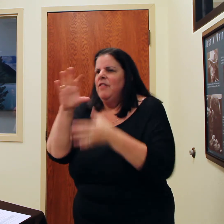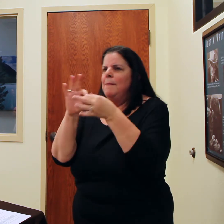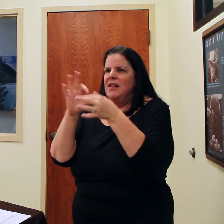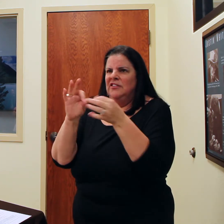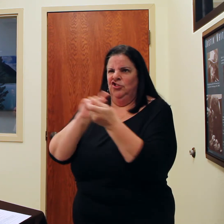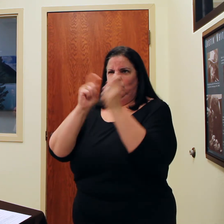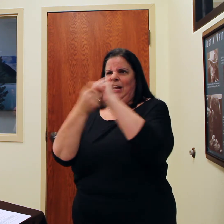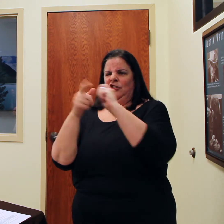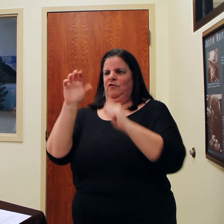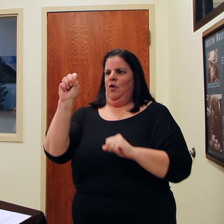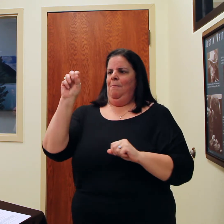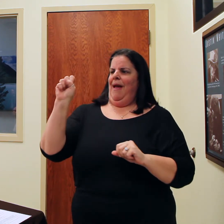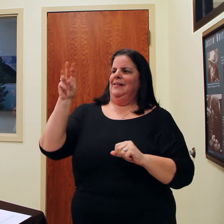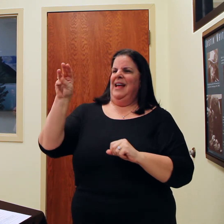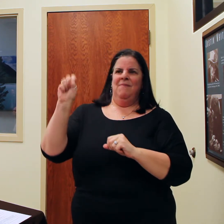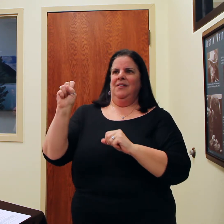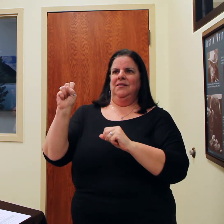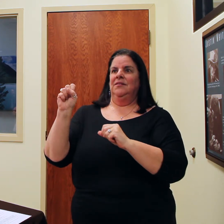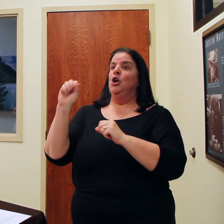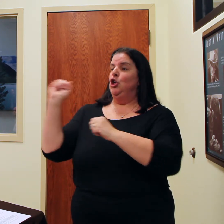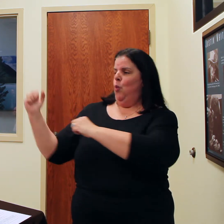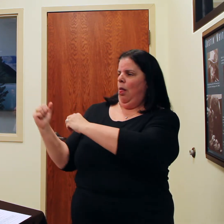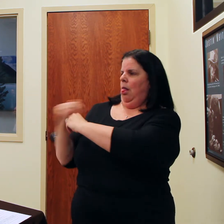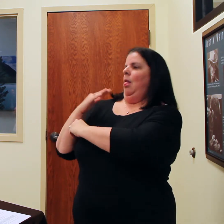you'll get a bounce back saying that the text won't work.